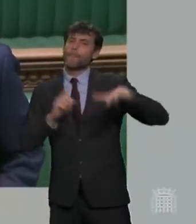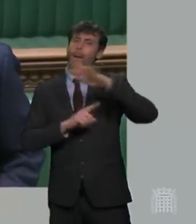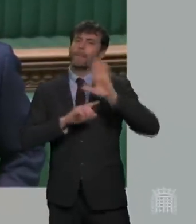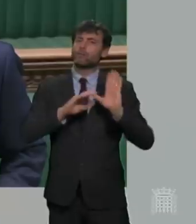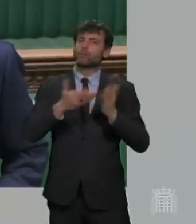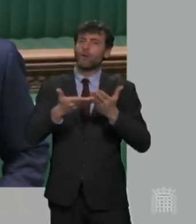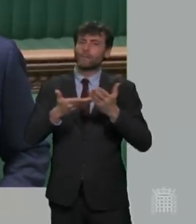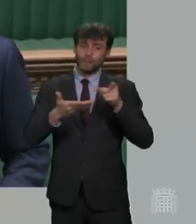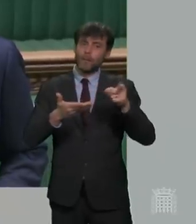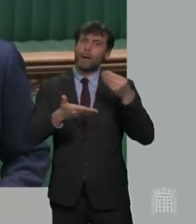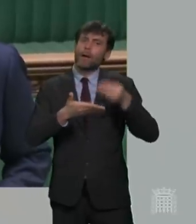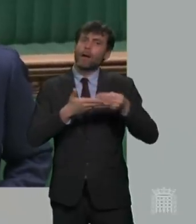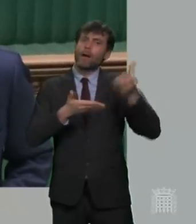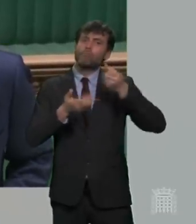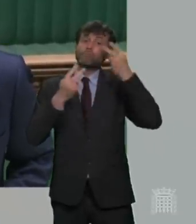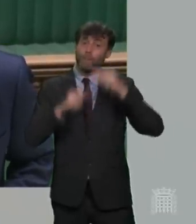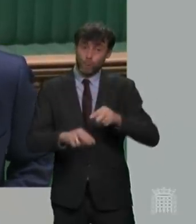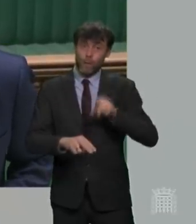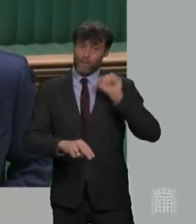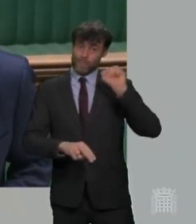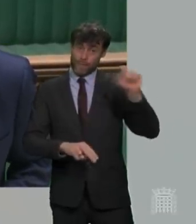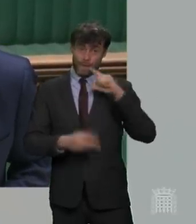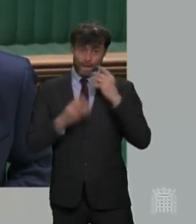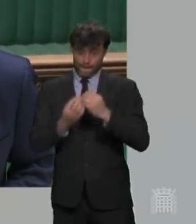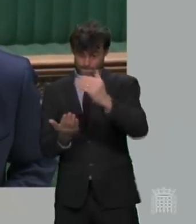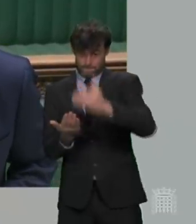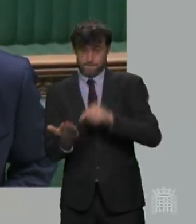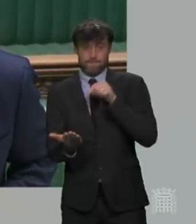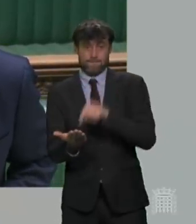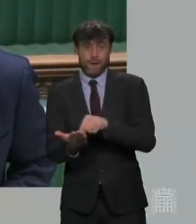study them. As I say, it is thanks to the investment made by this Government that